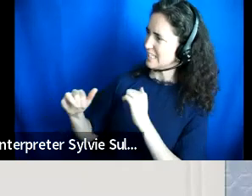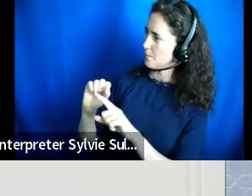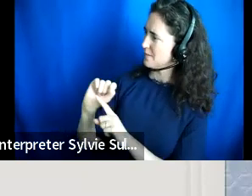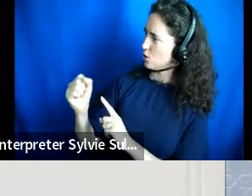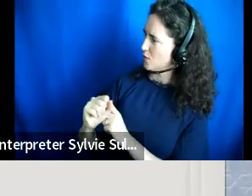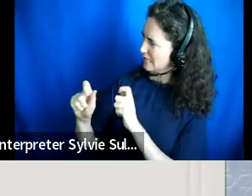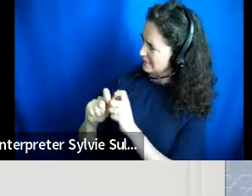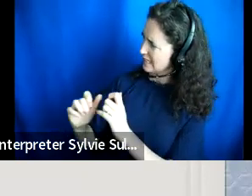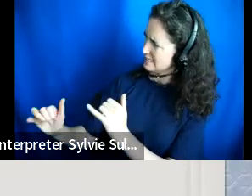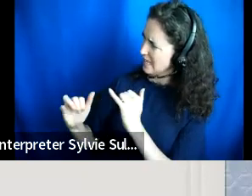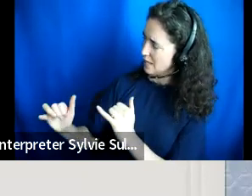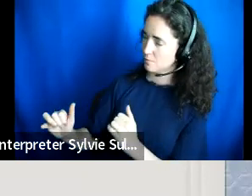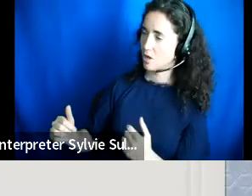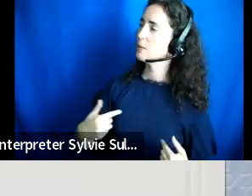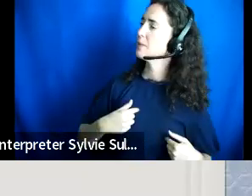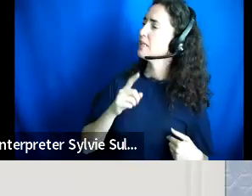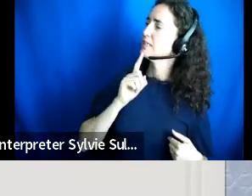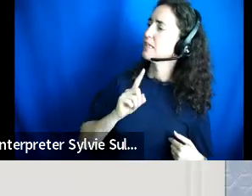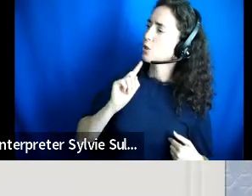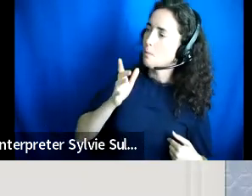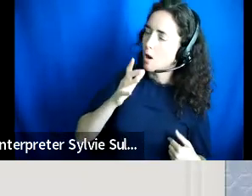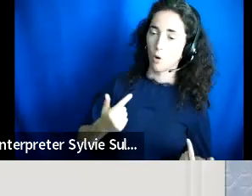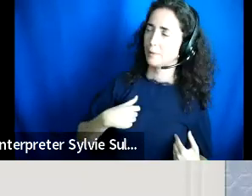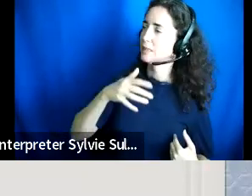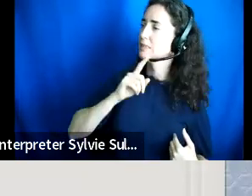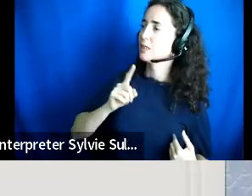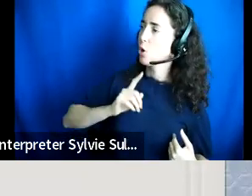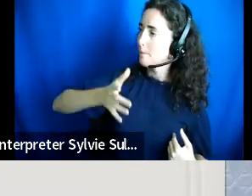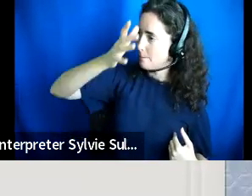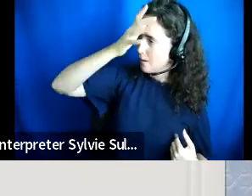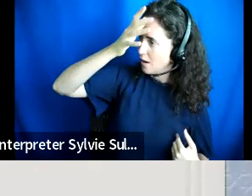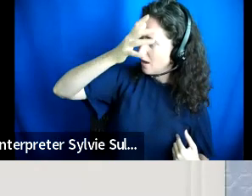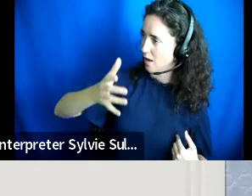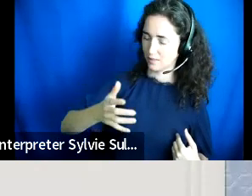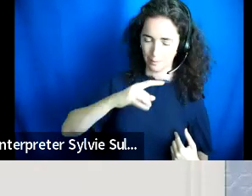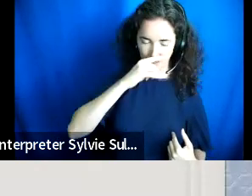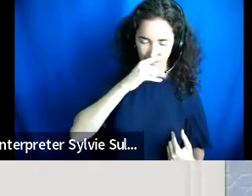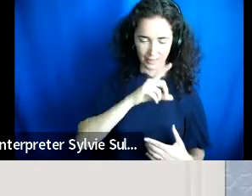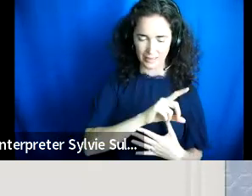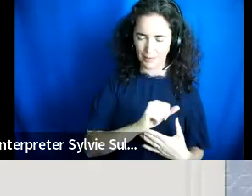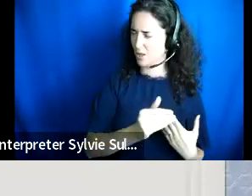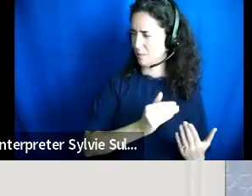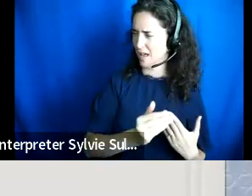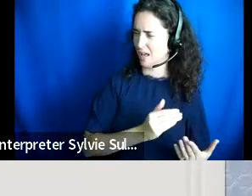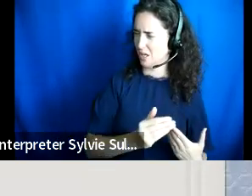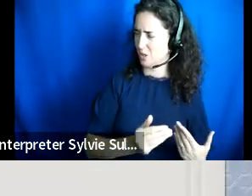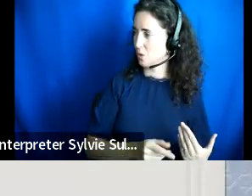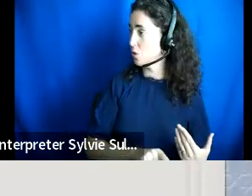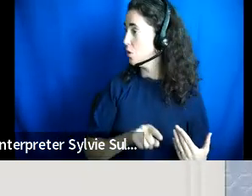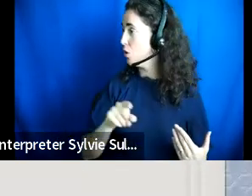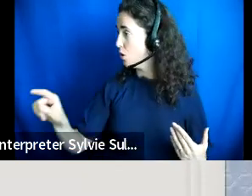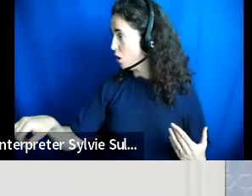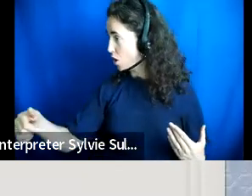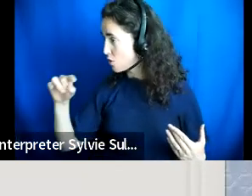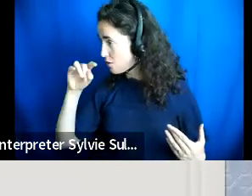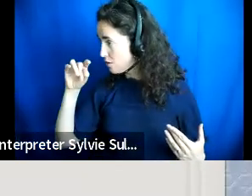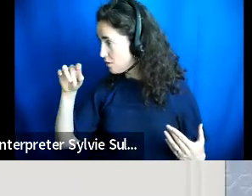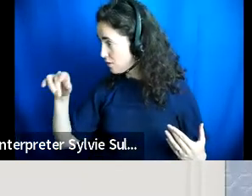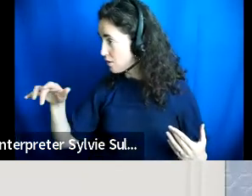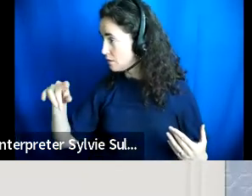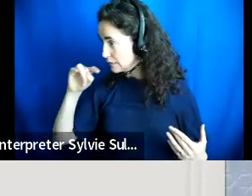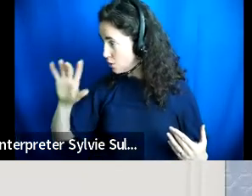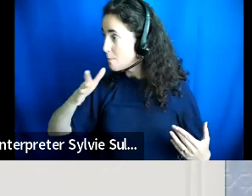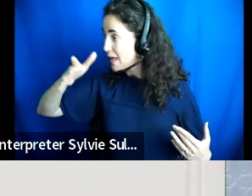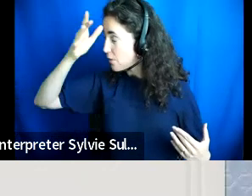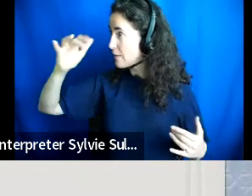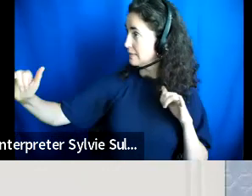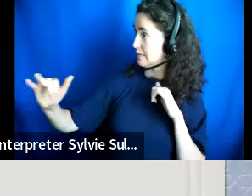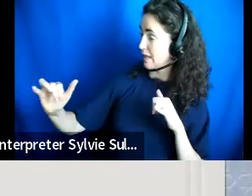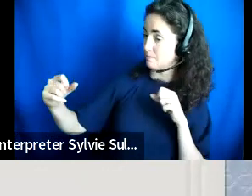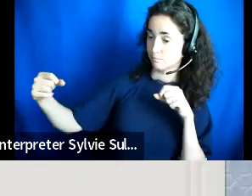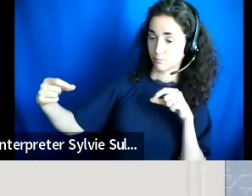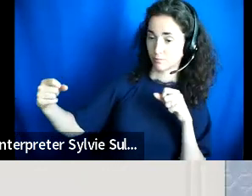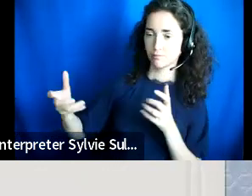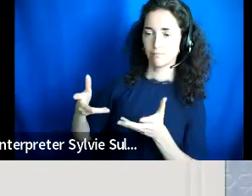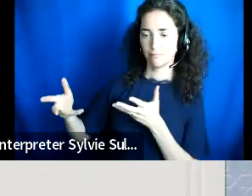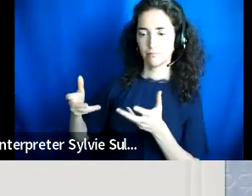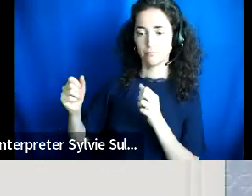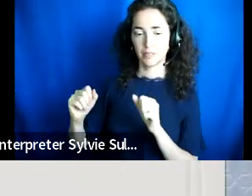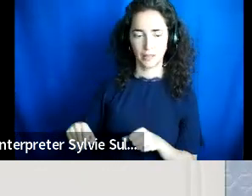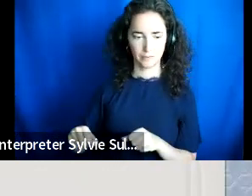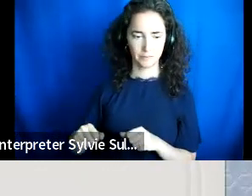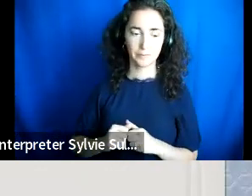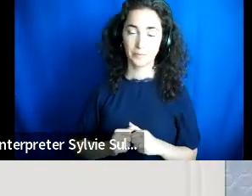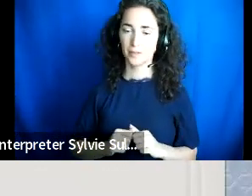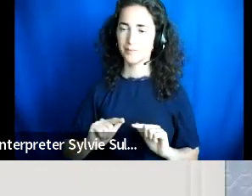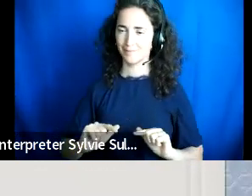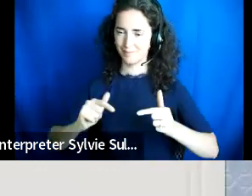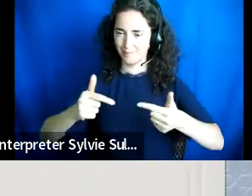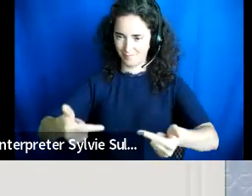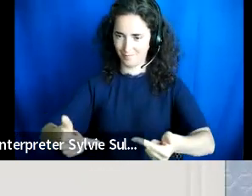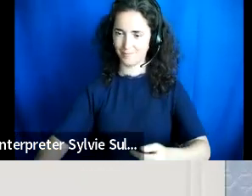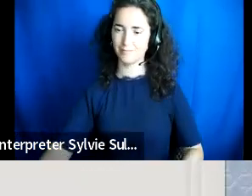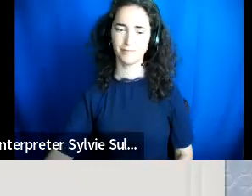If it's a single mother, it's a single father of a parent of a child, with whatever disability it is that their child or special health care needs, their child may have, they can stipulate that so the match will be based off